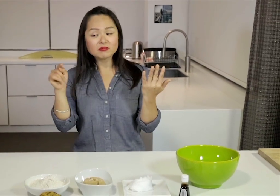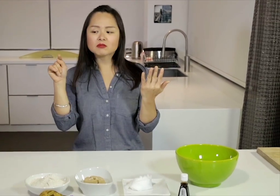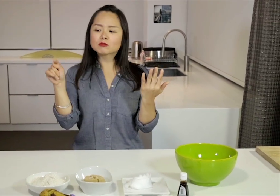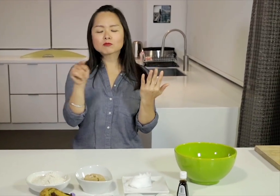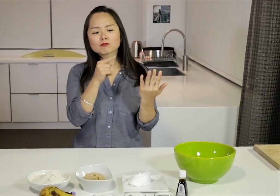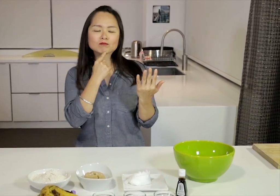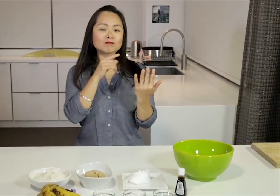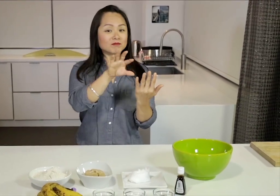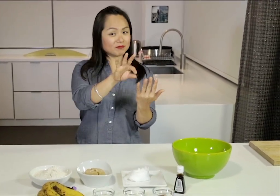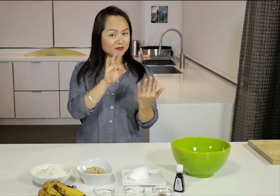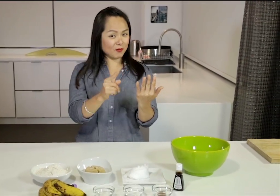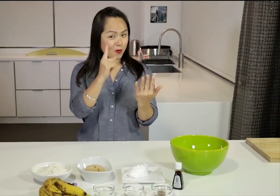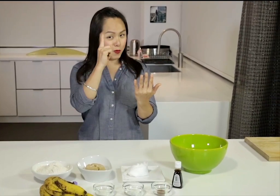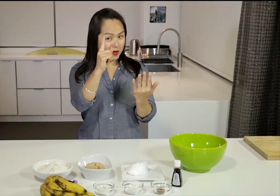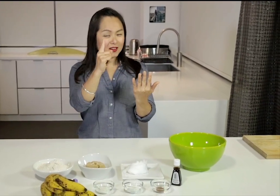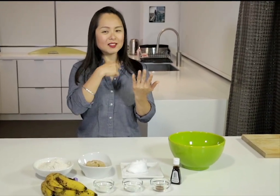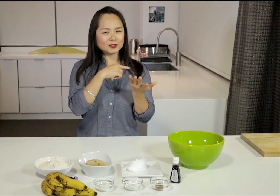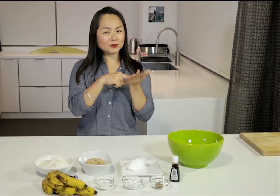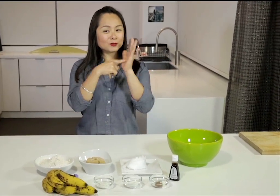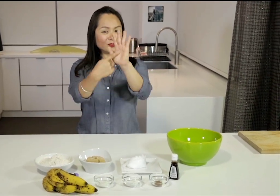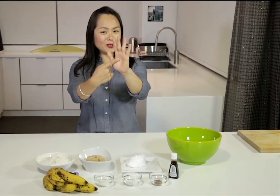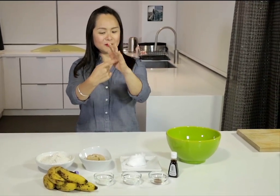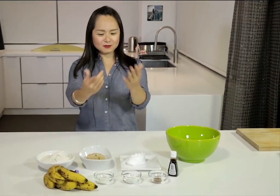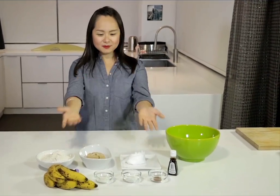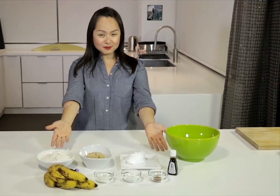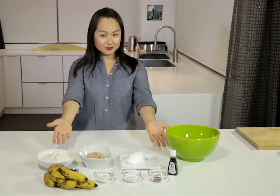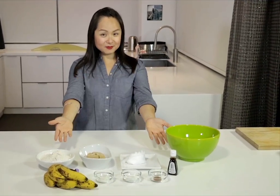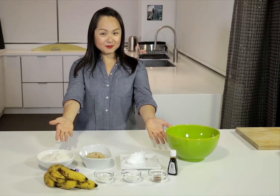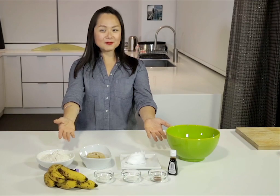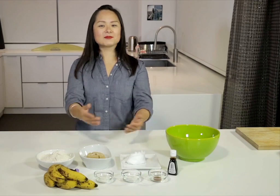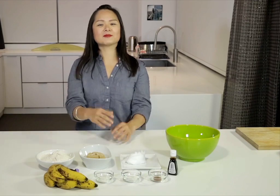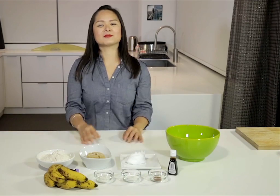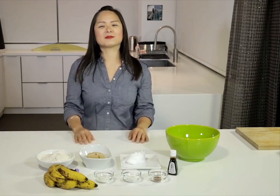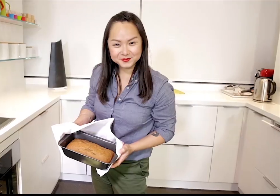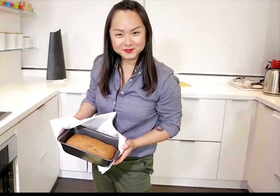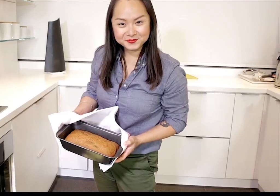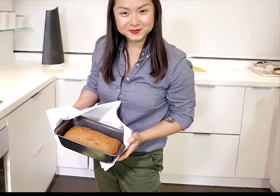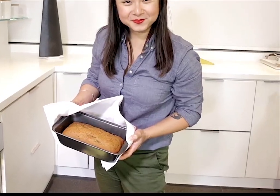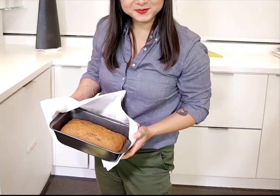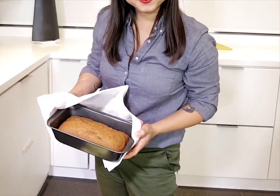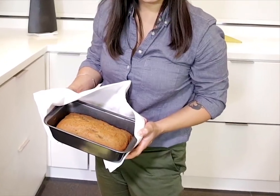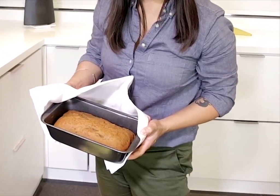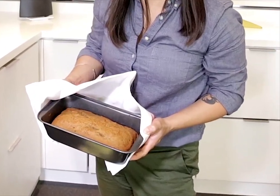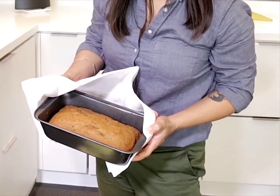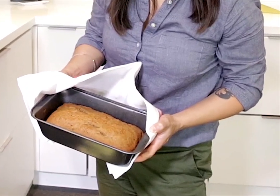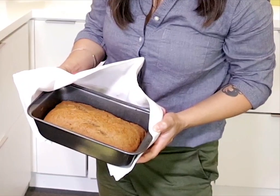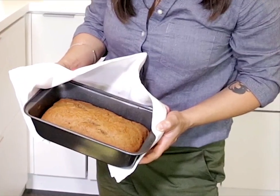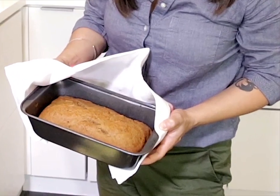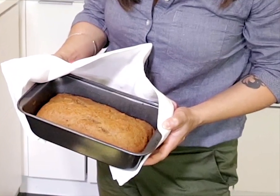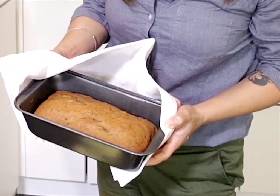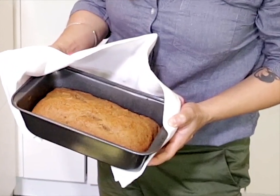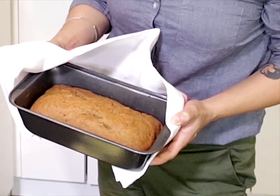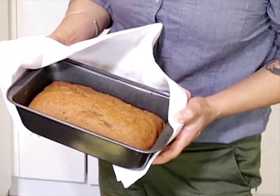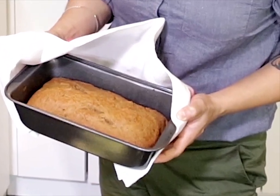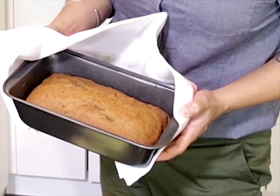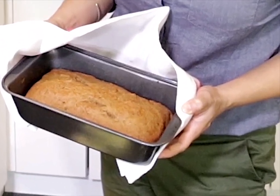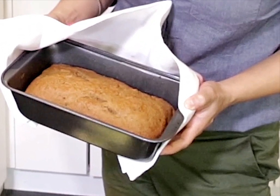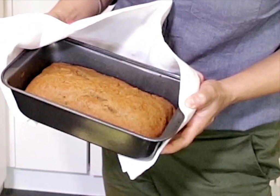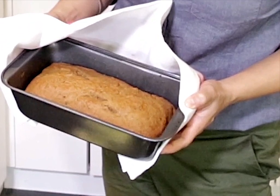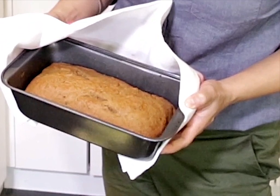Today I will make Banana Bread.